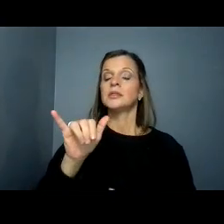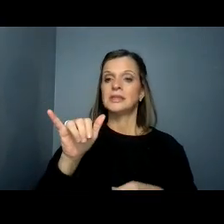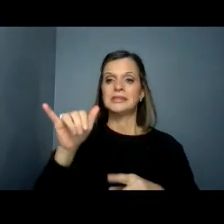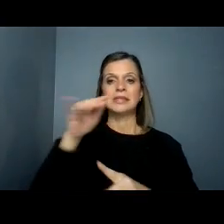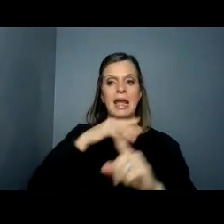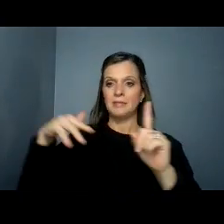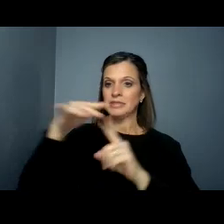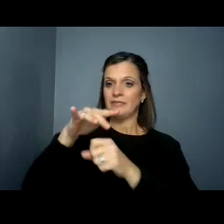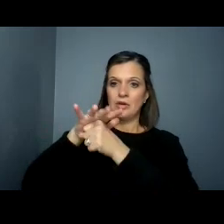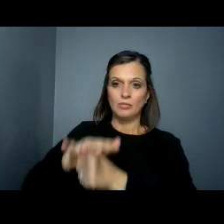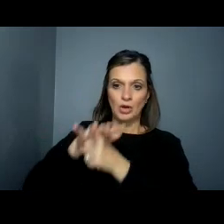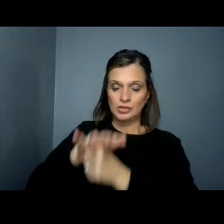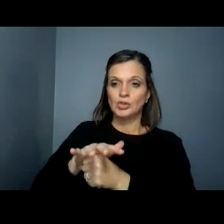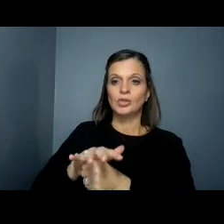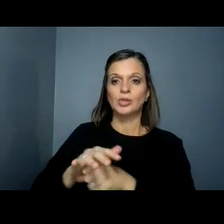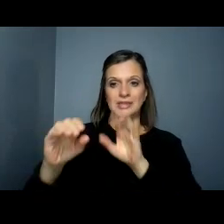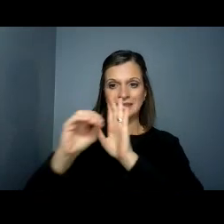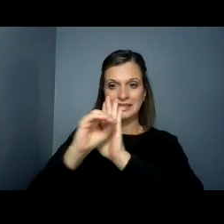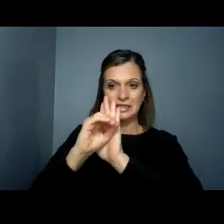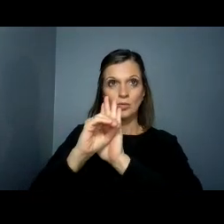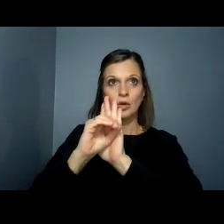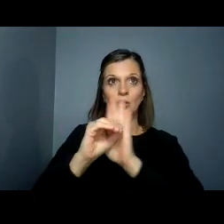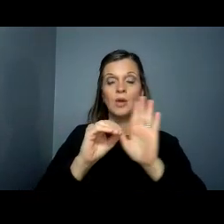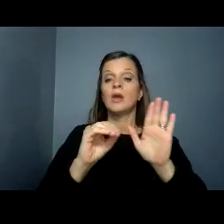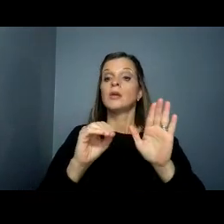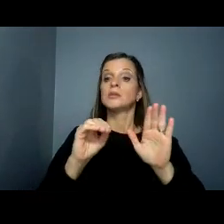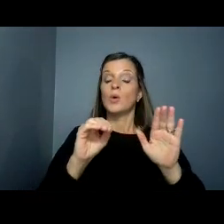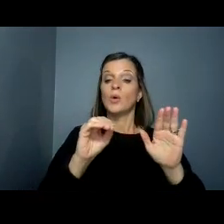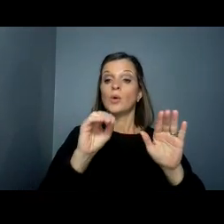and there's movement on the right side. There's movement on the left side, so if you can just take